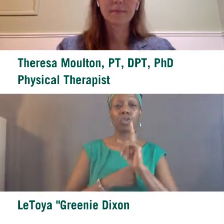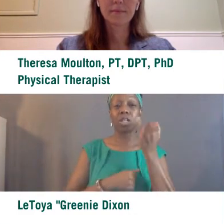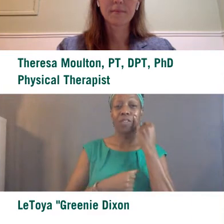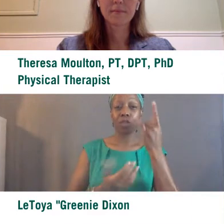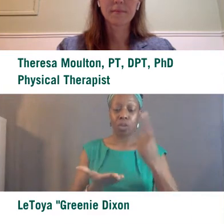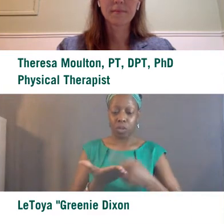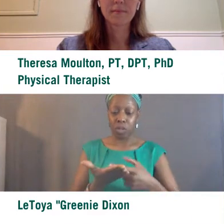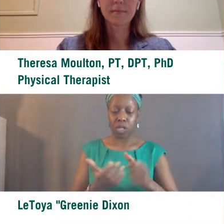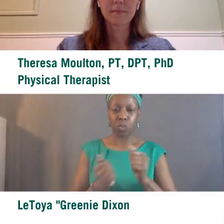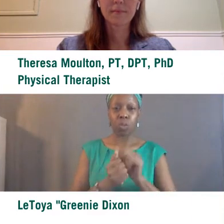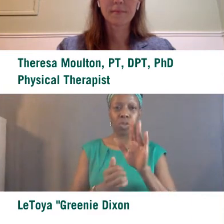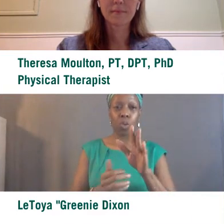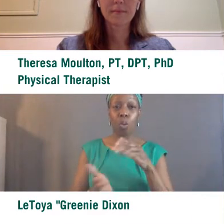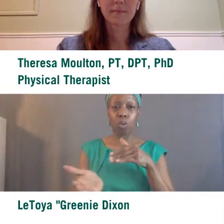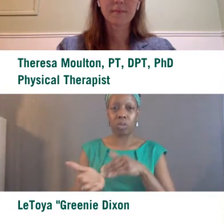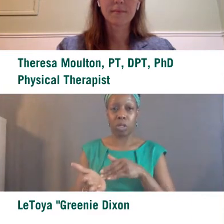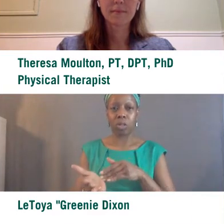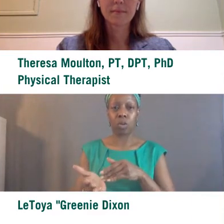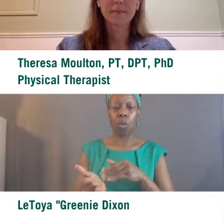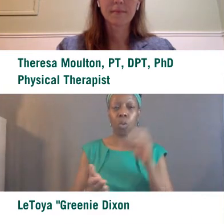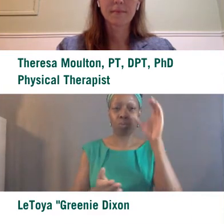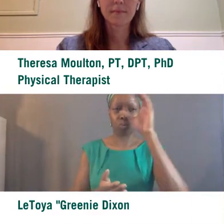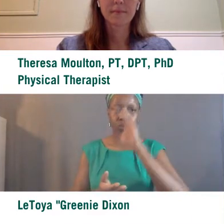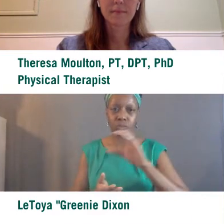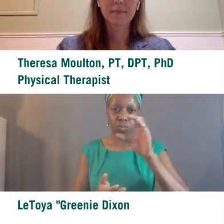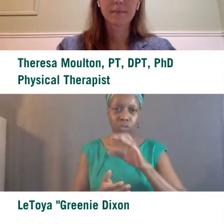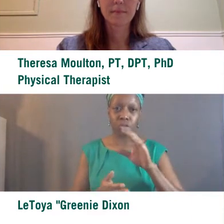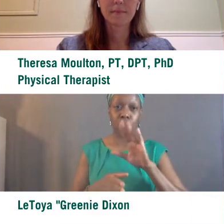some really really great resources in your community.